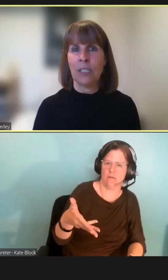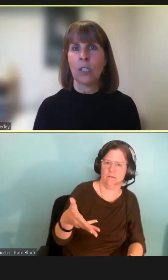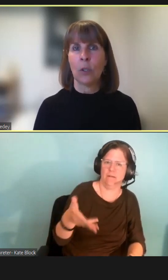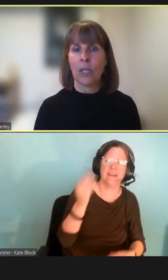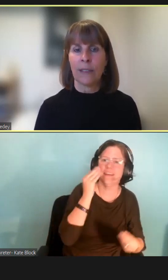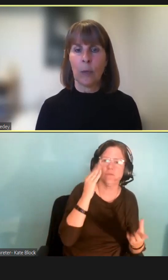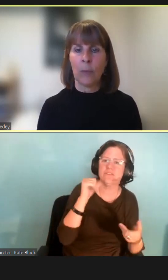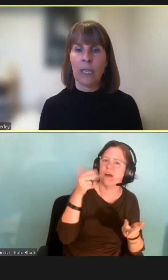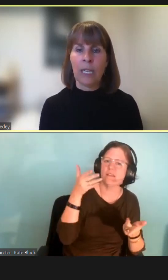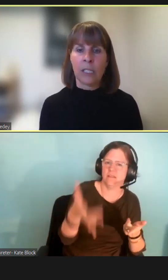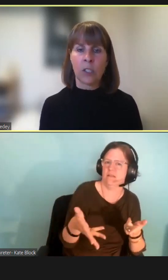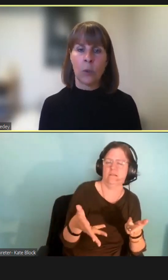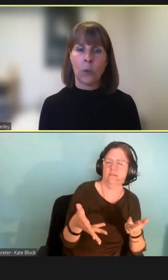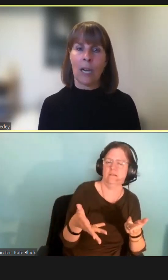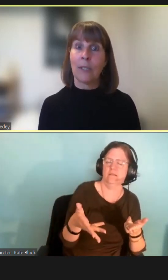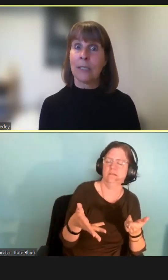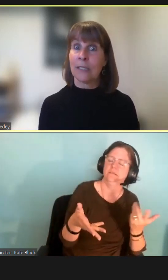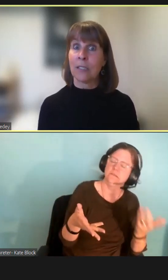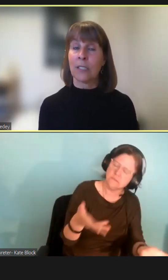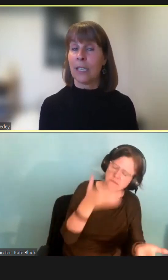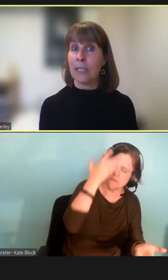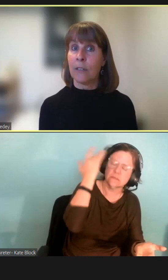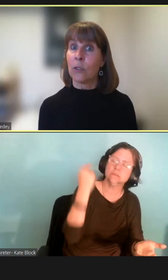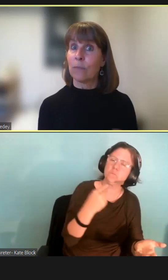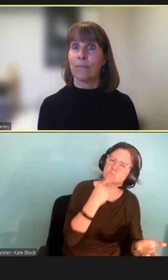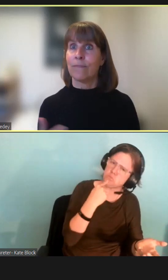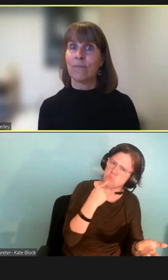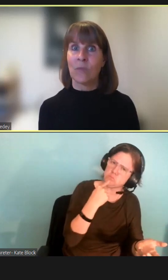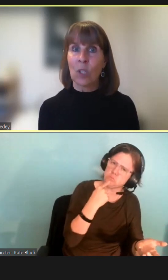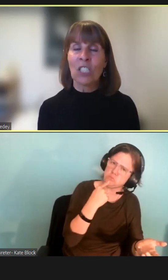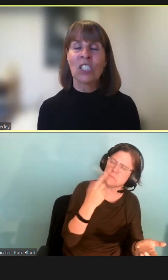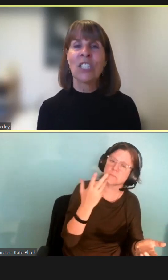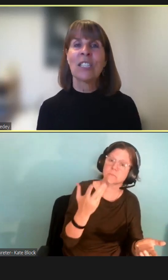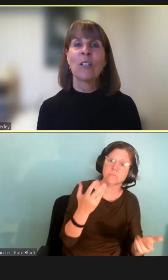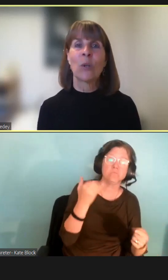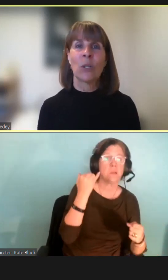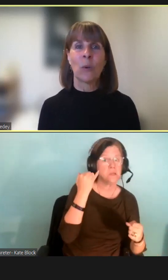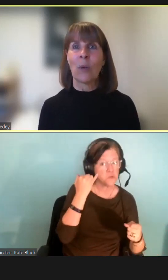look at them so I would consider taking if you're launching or you're wanting to